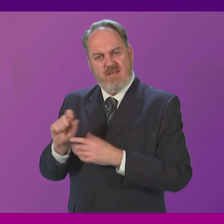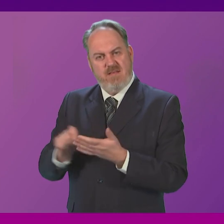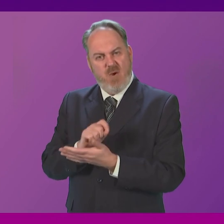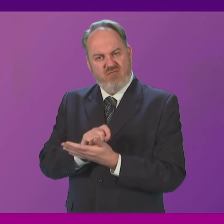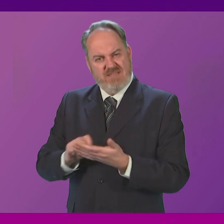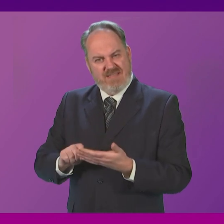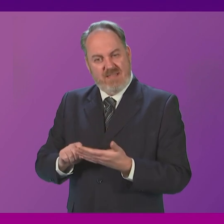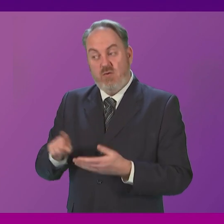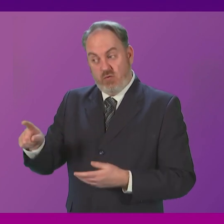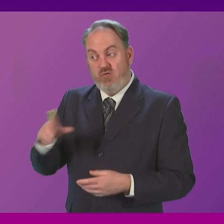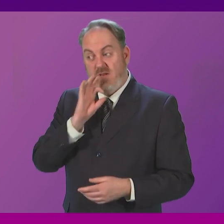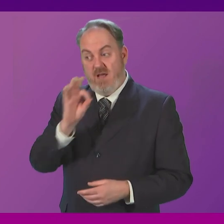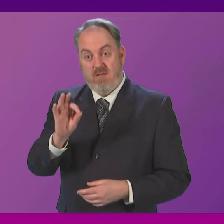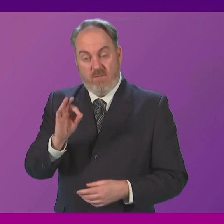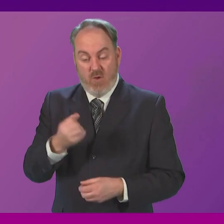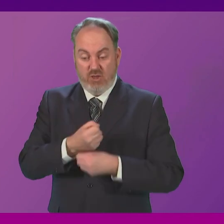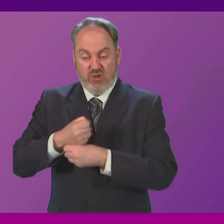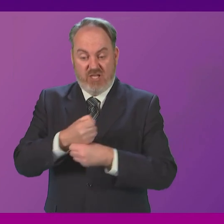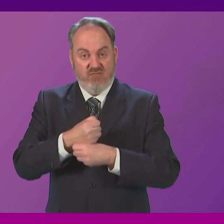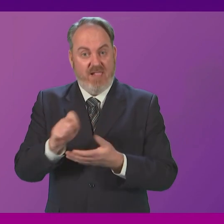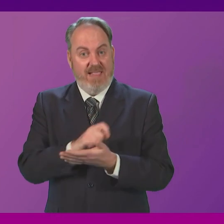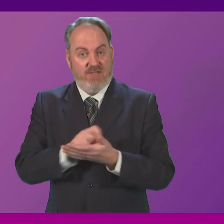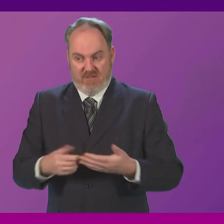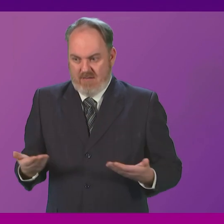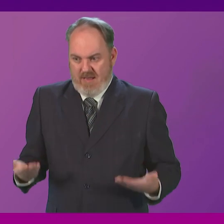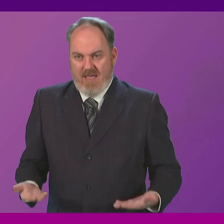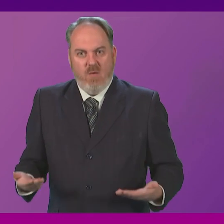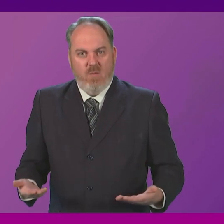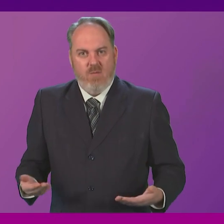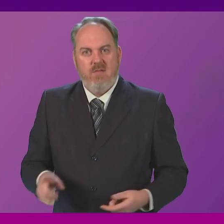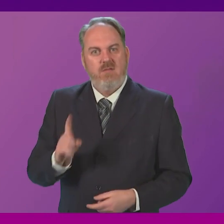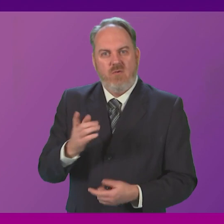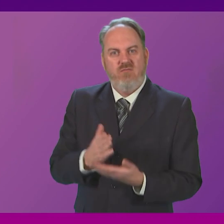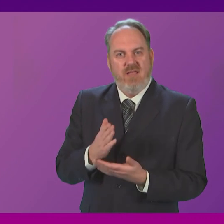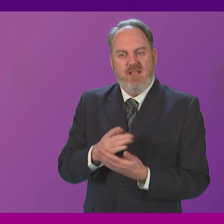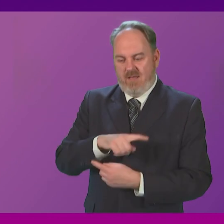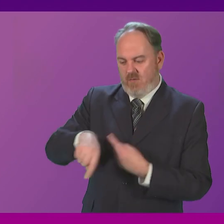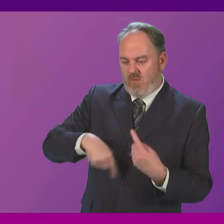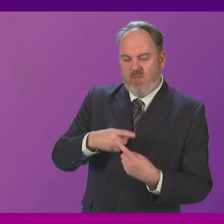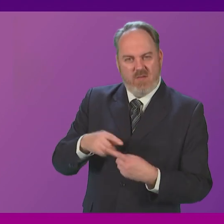However, if he lacks the courage for that, the least that we can ask is that he uses